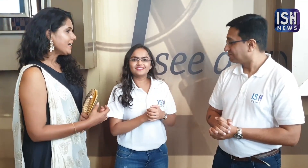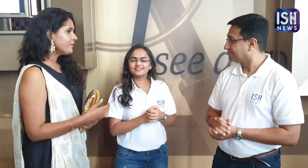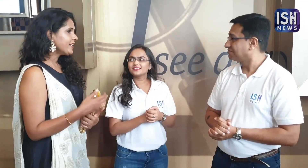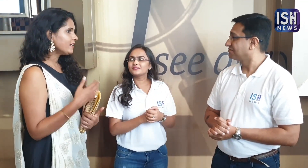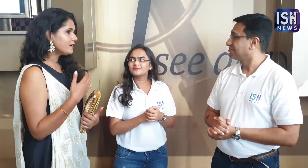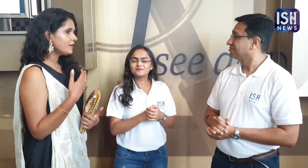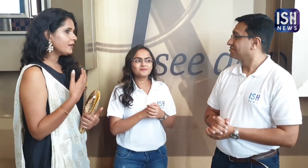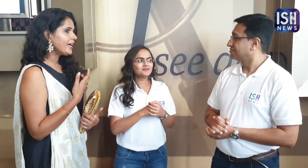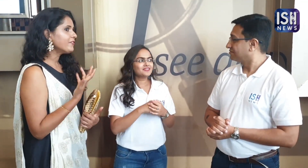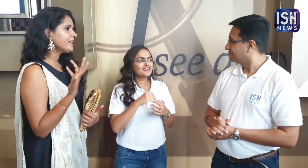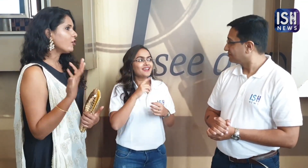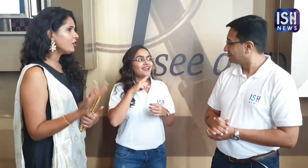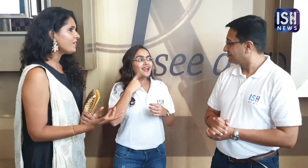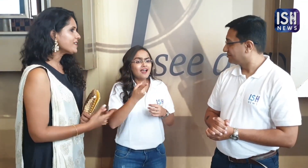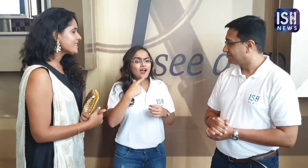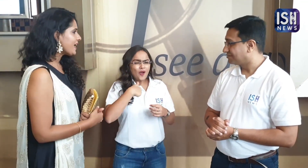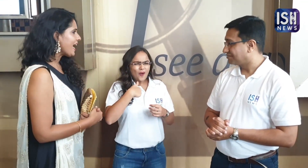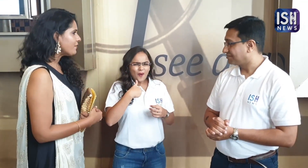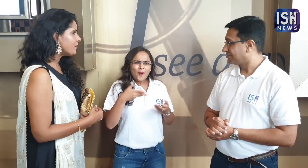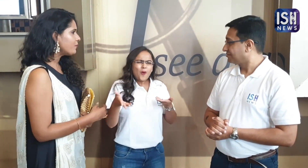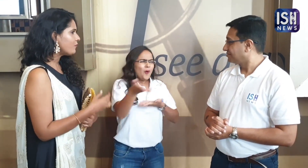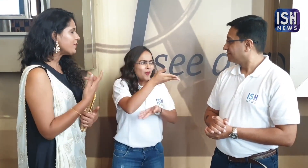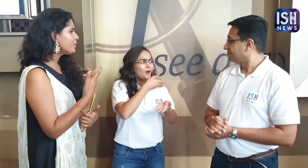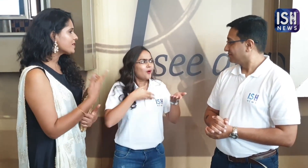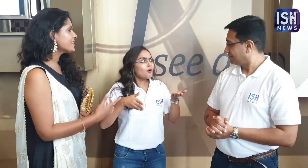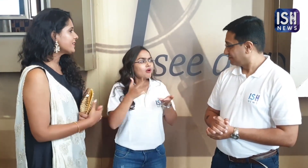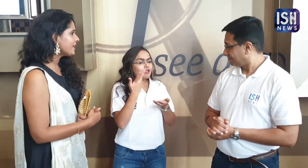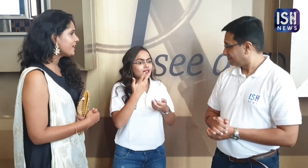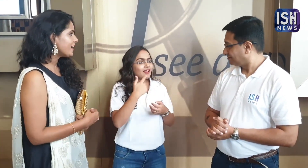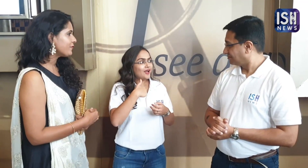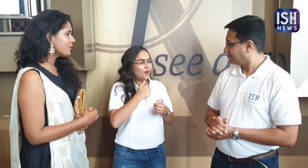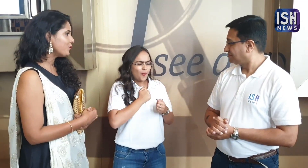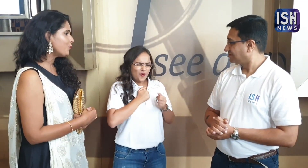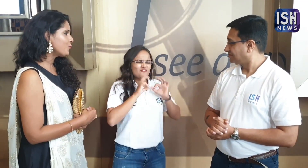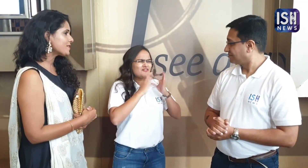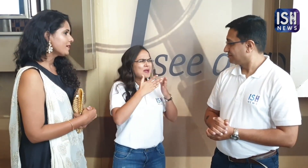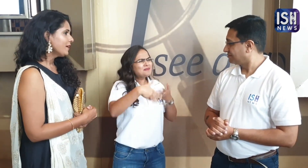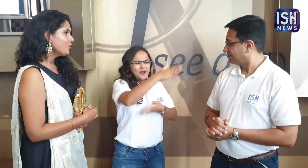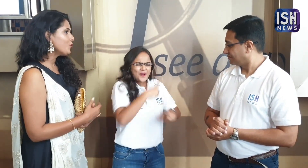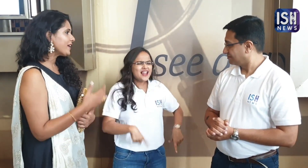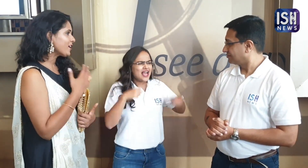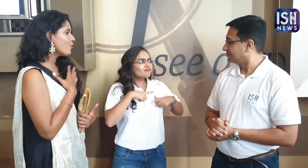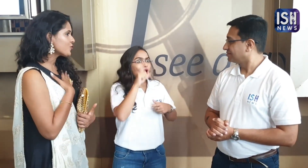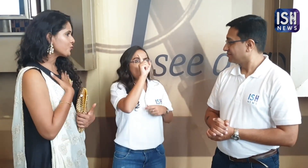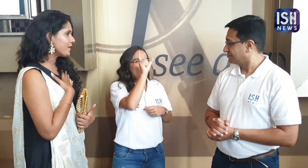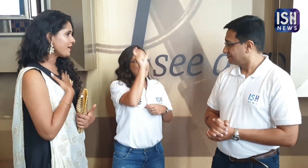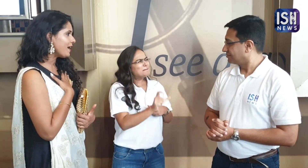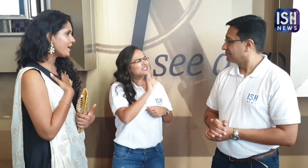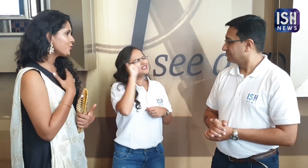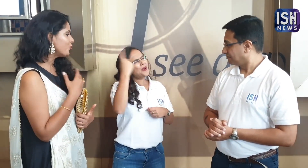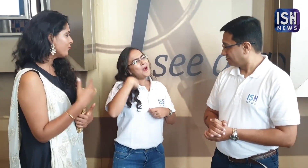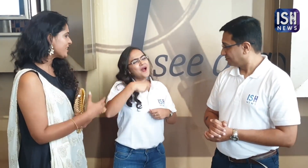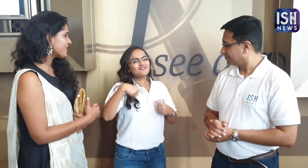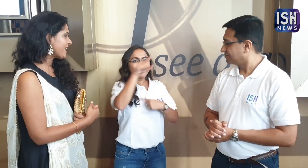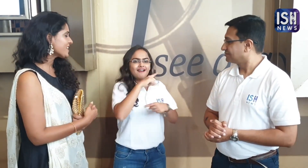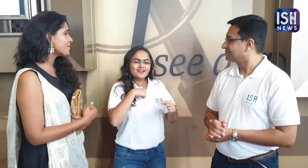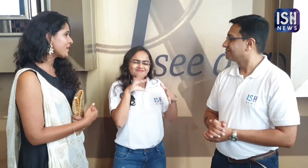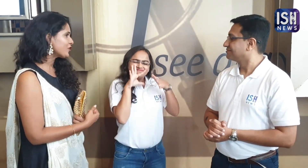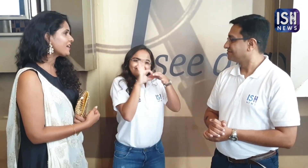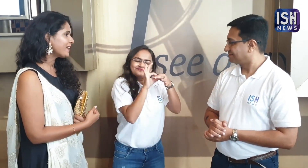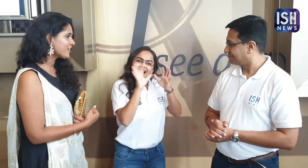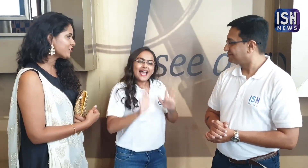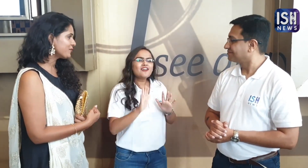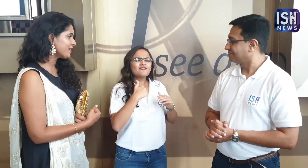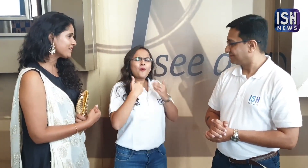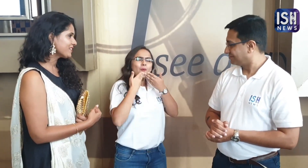We all have that one person who is very close to our heart and we share a special connection with them.